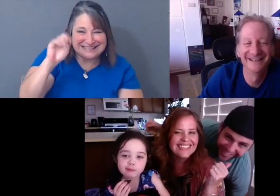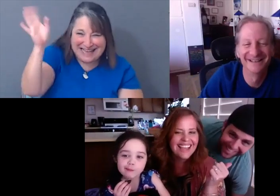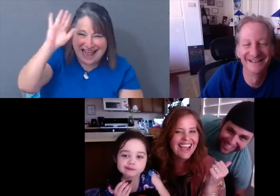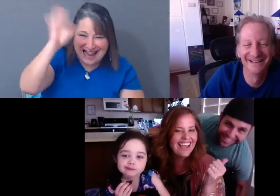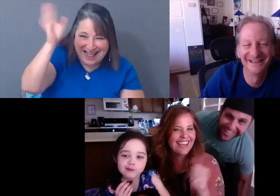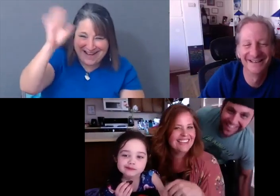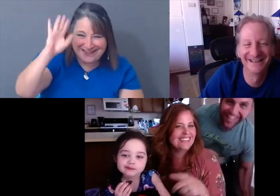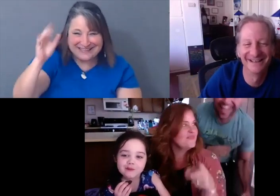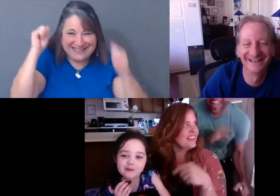Yay.